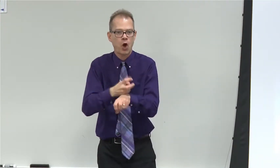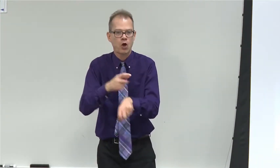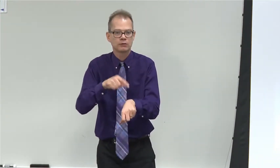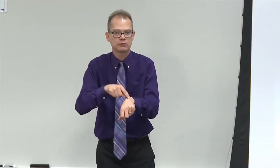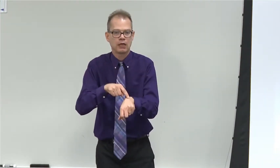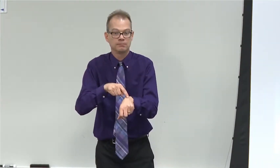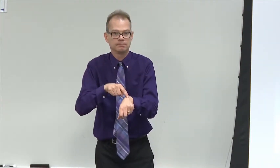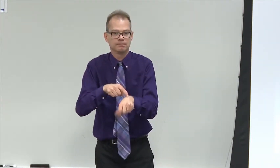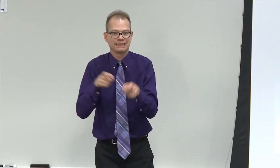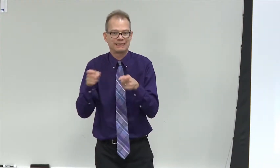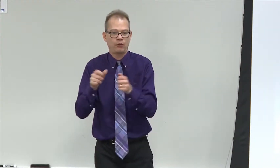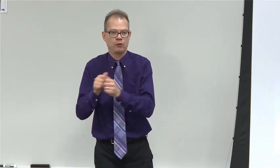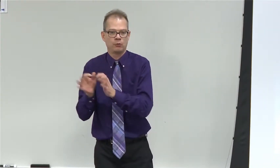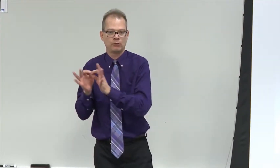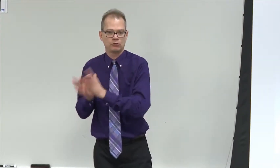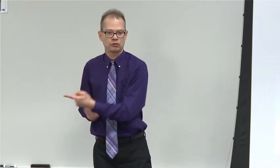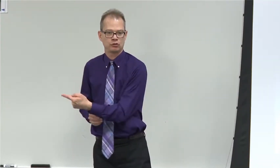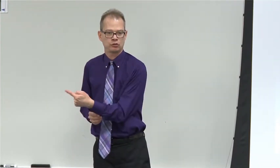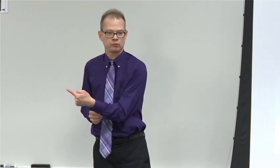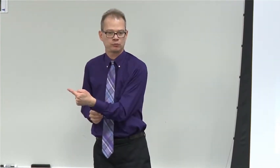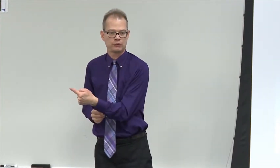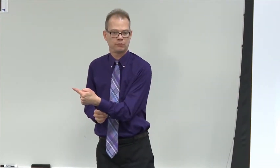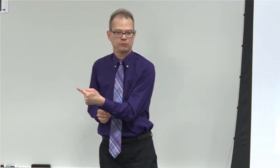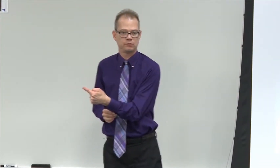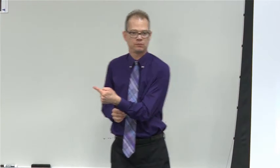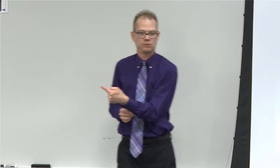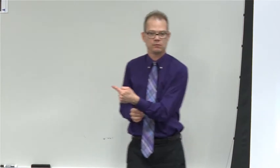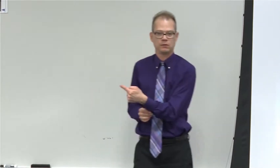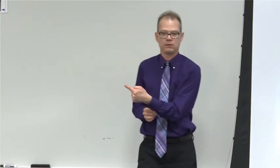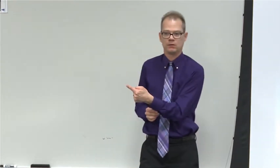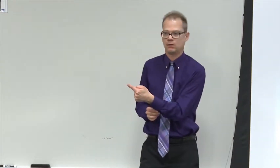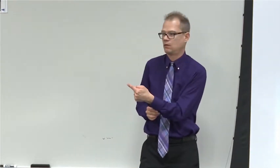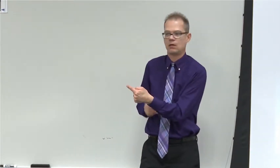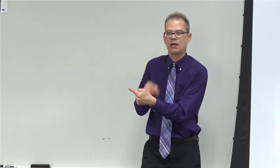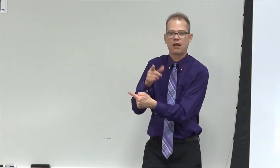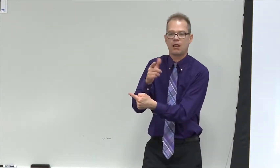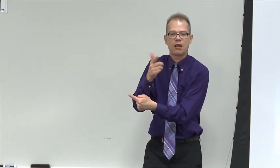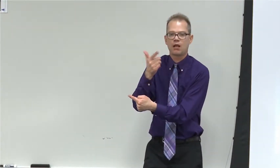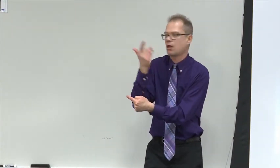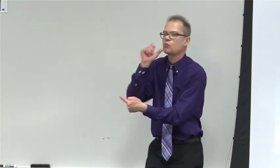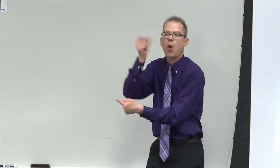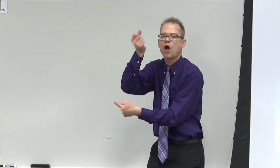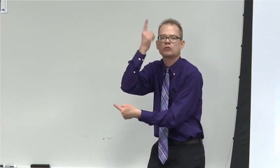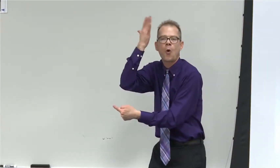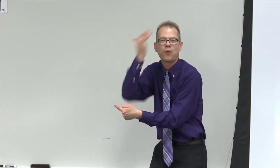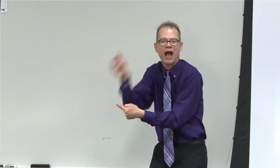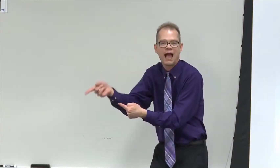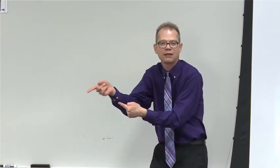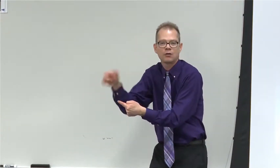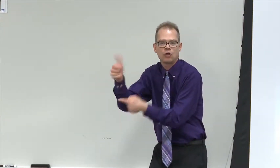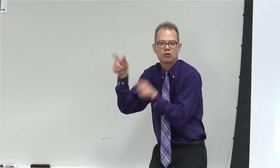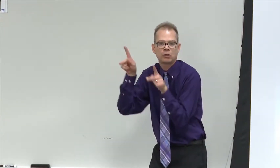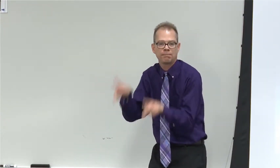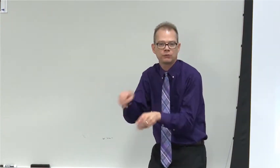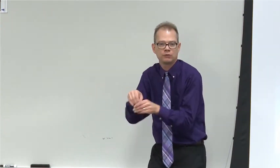would have a hard time dealing with an interpreter. They wouldn't understand why that person